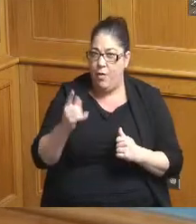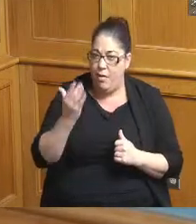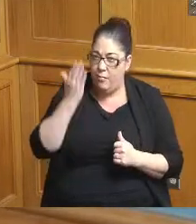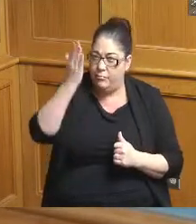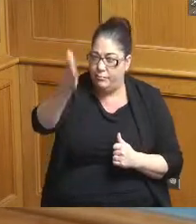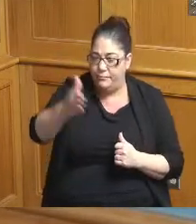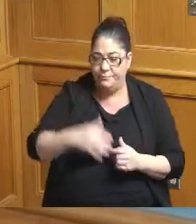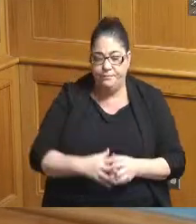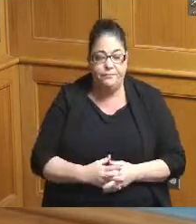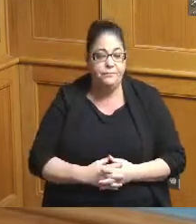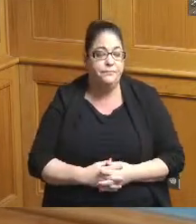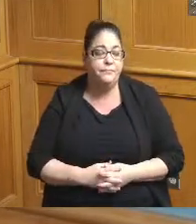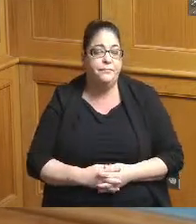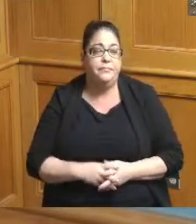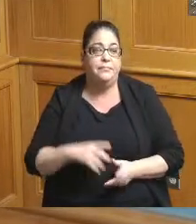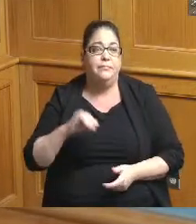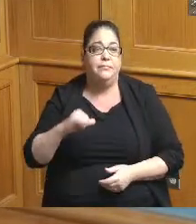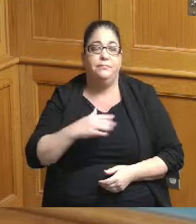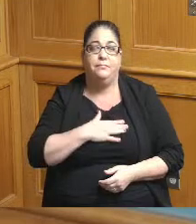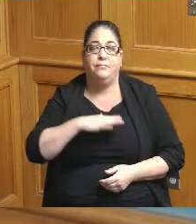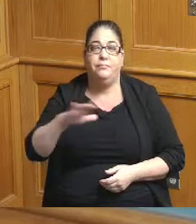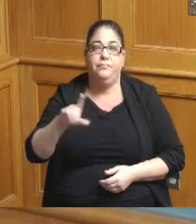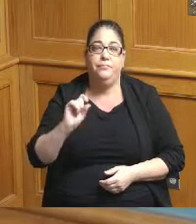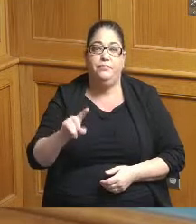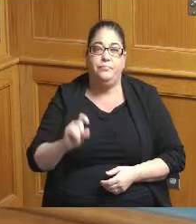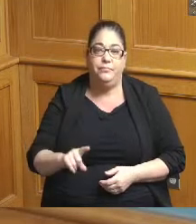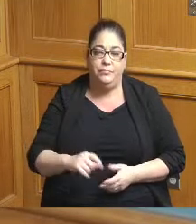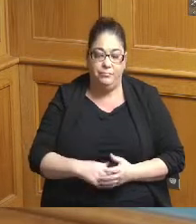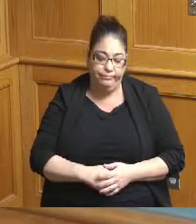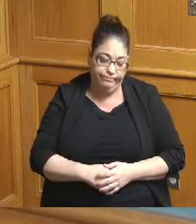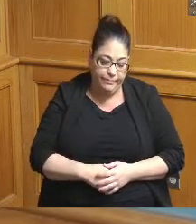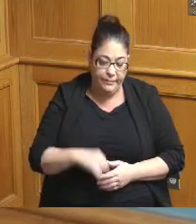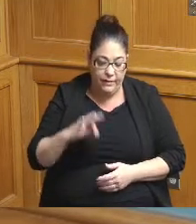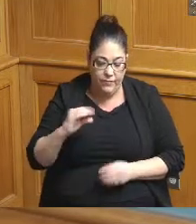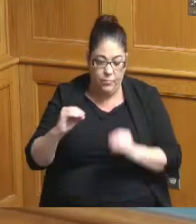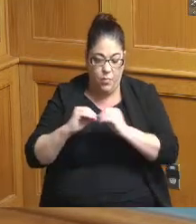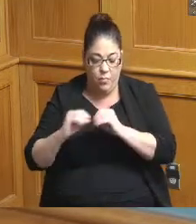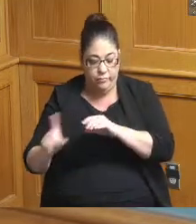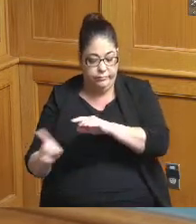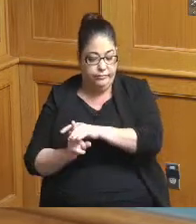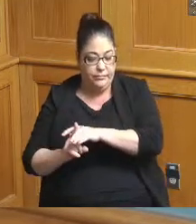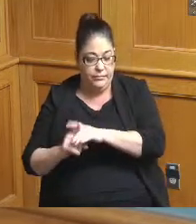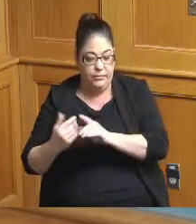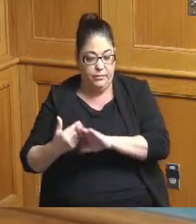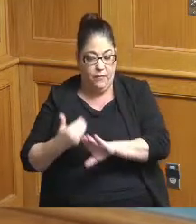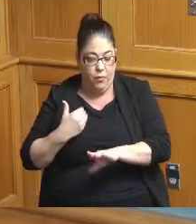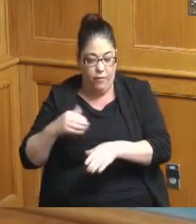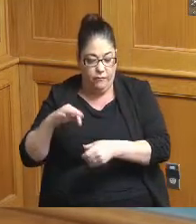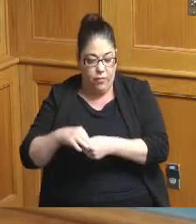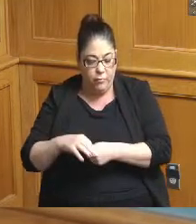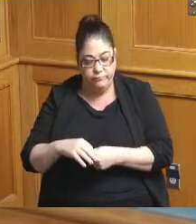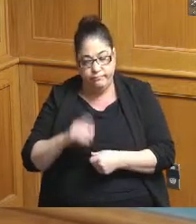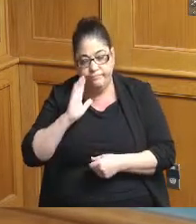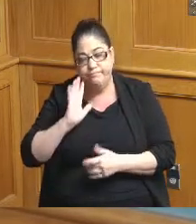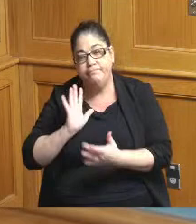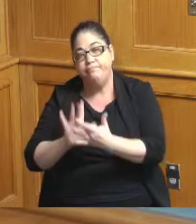anyway those are my questions and if I have others I guess before the vote I will contact your office